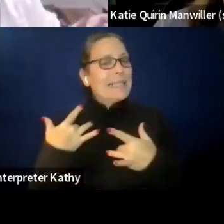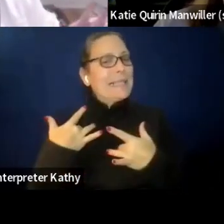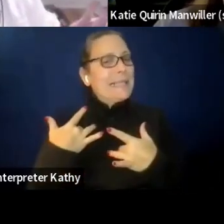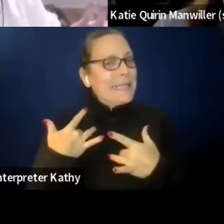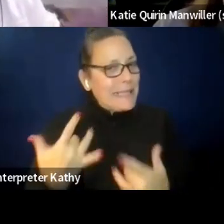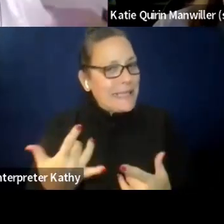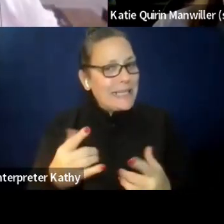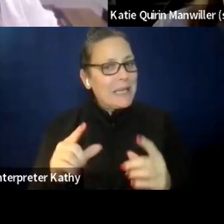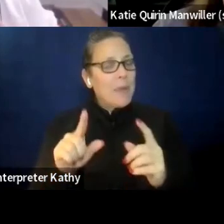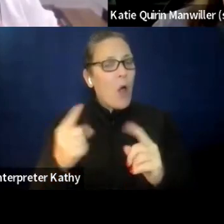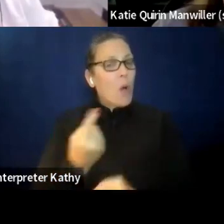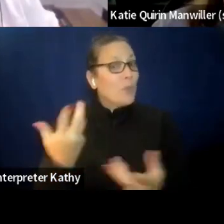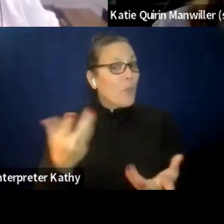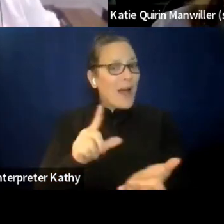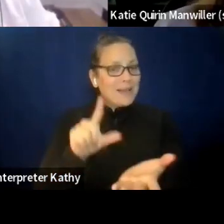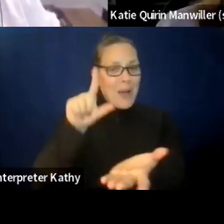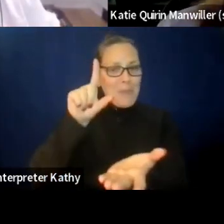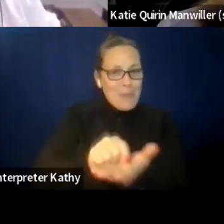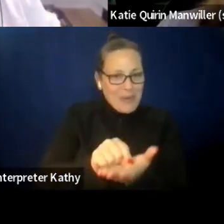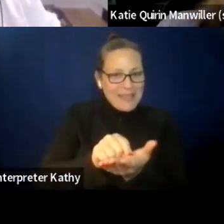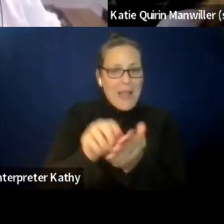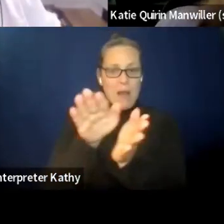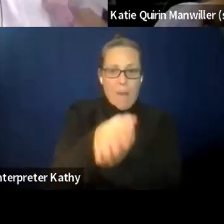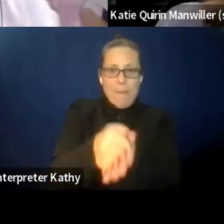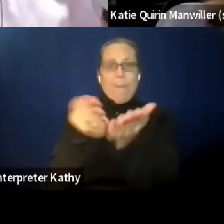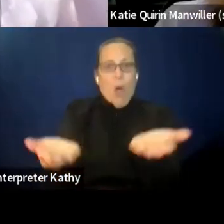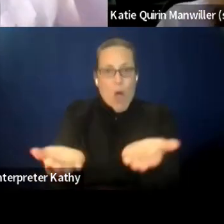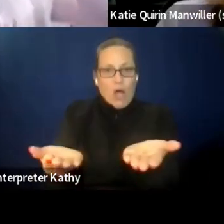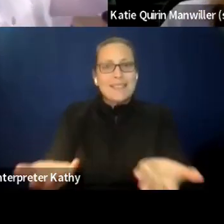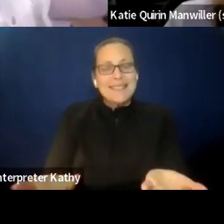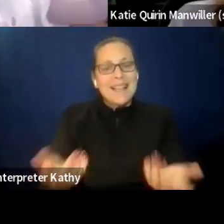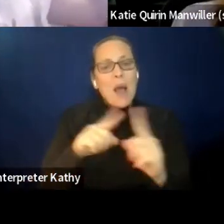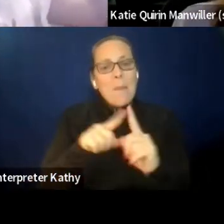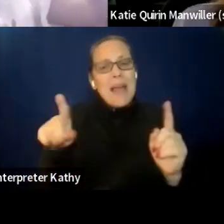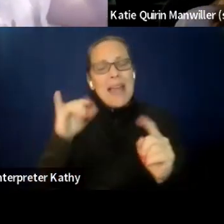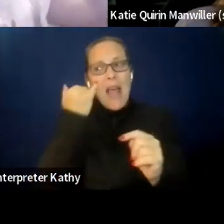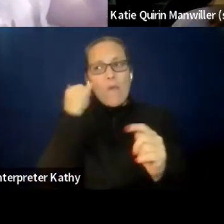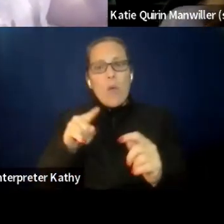during, like book clubs or as a reward,